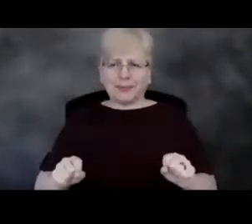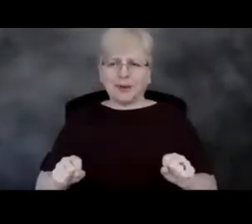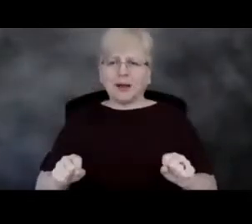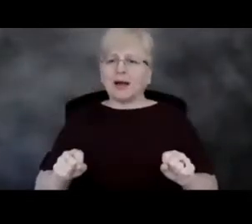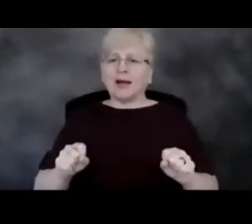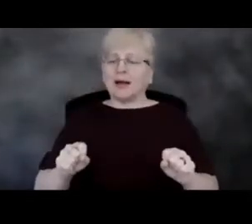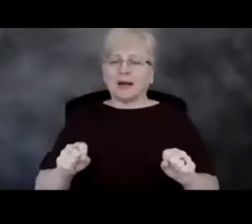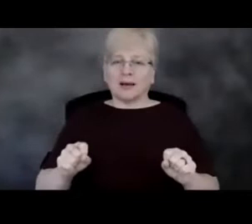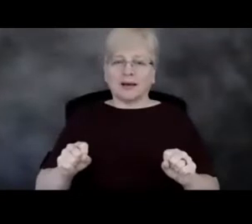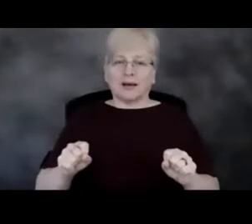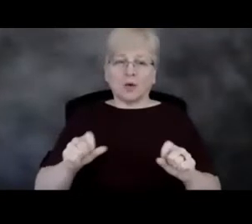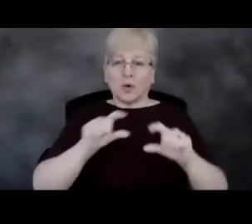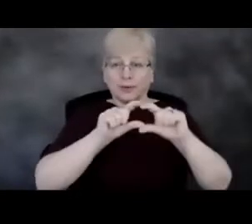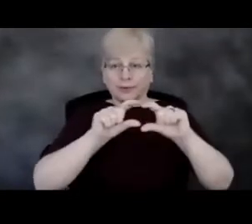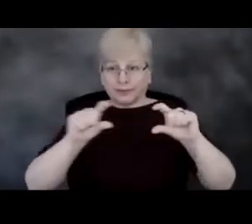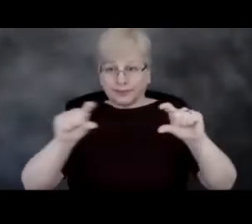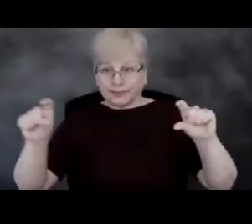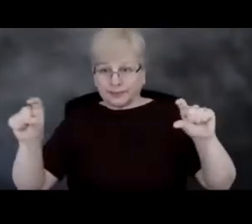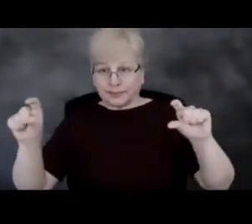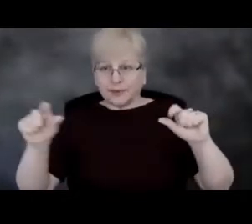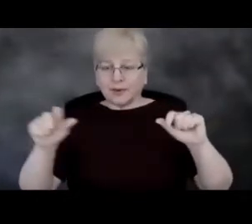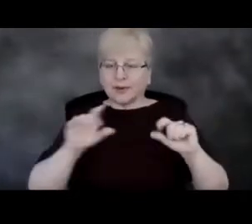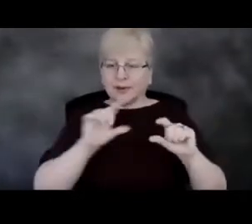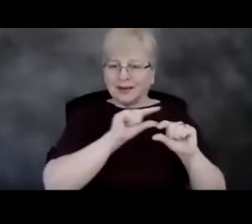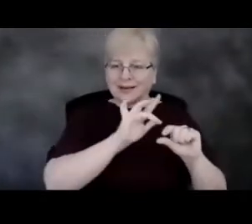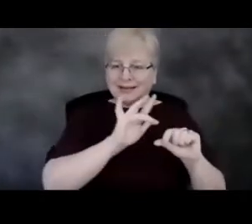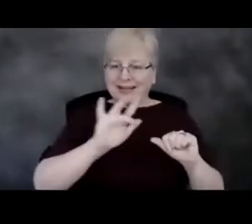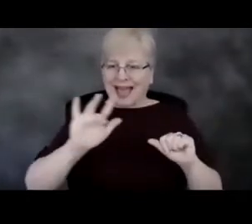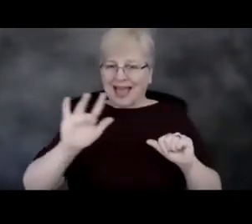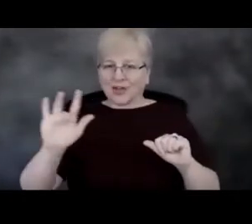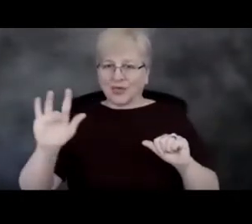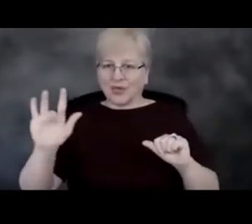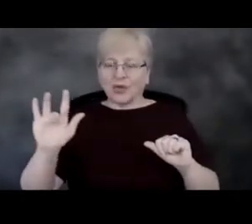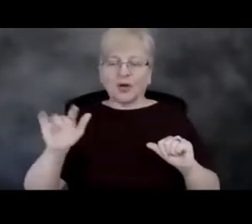across it, and for some people it 16:49:27 is very difficult to connect the